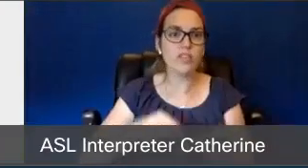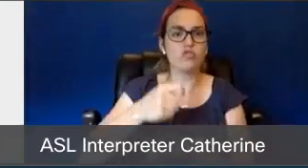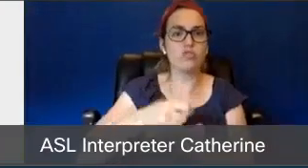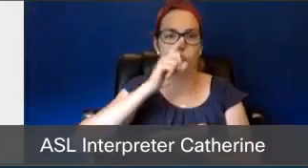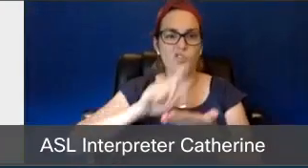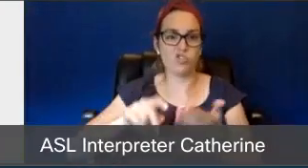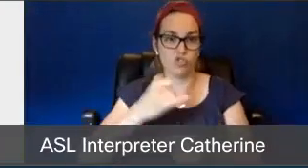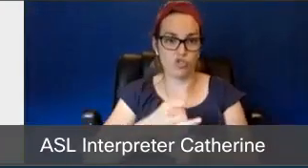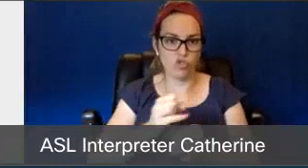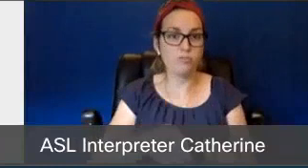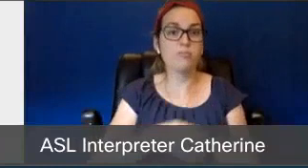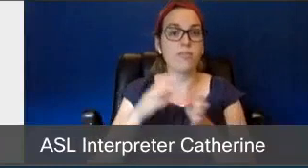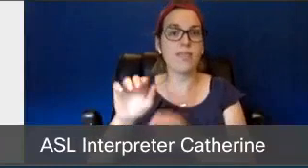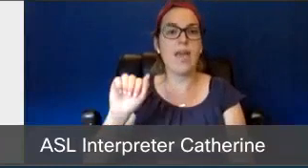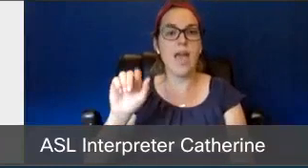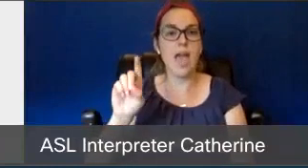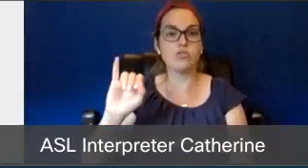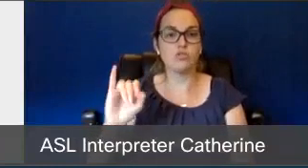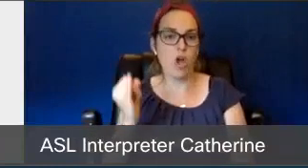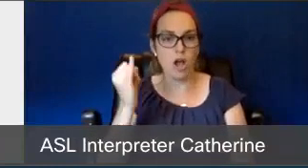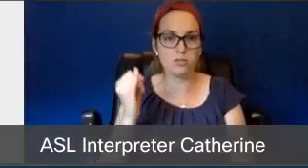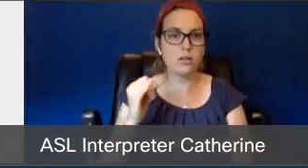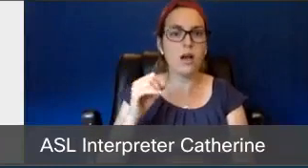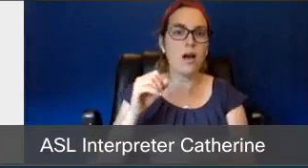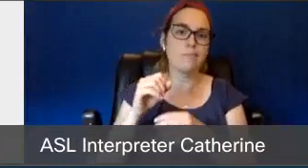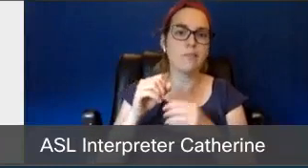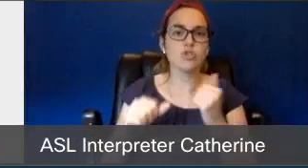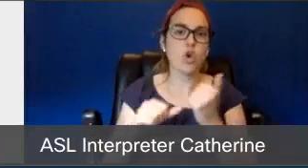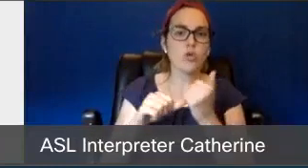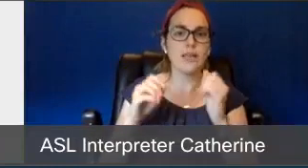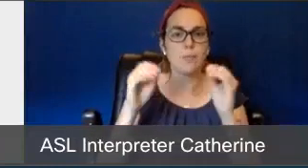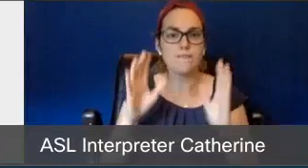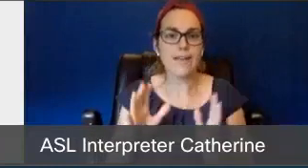at the University of Pennsylvania School of Medicine. Both a lawyer and a clinical psychologist,